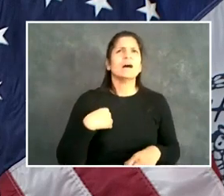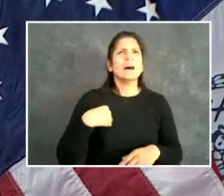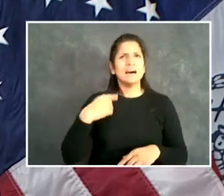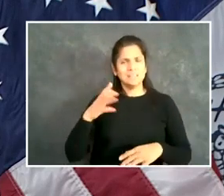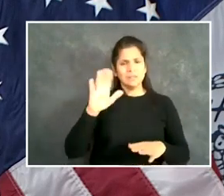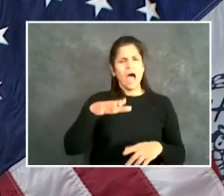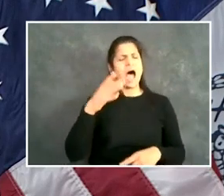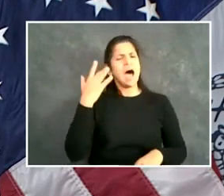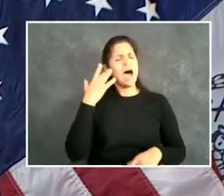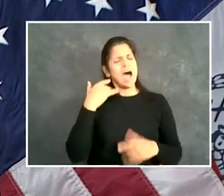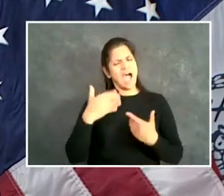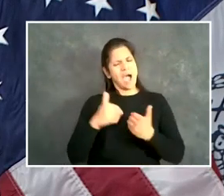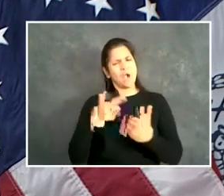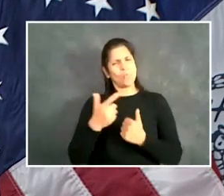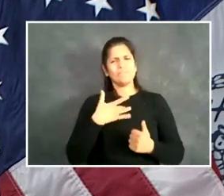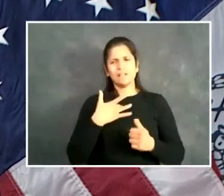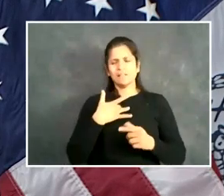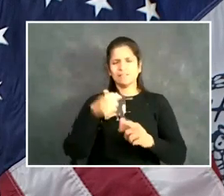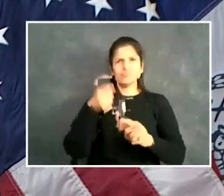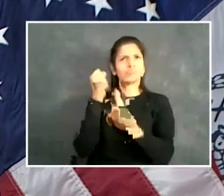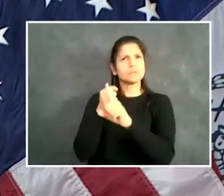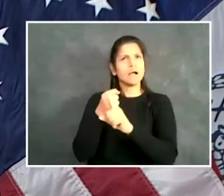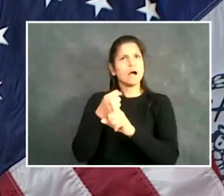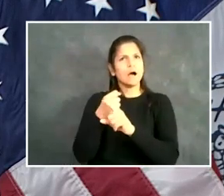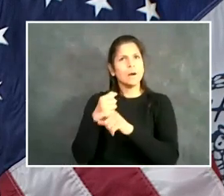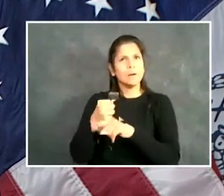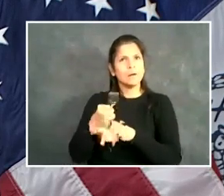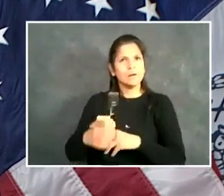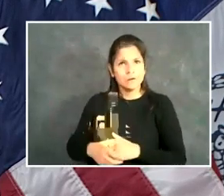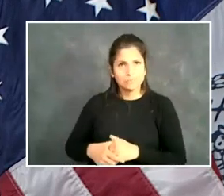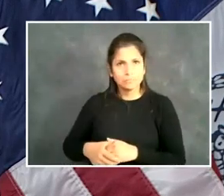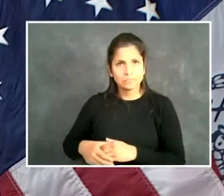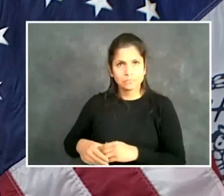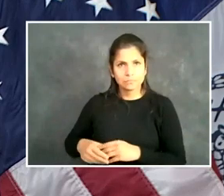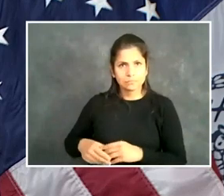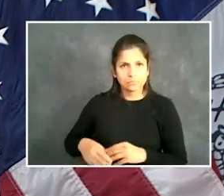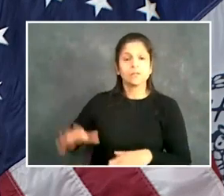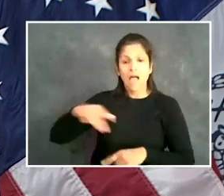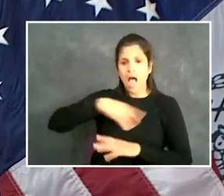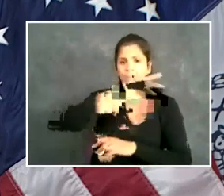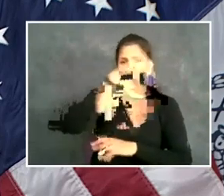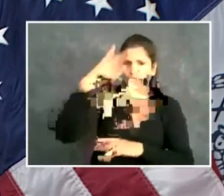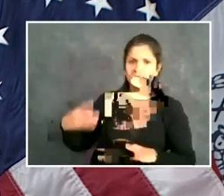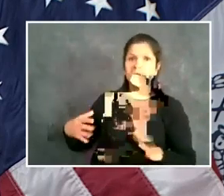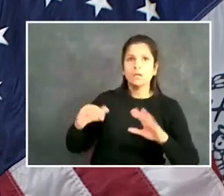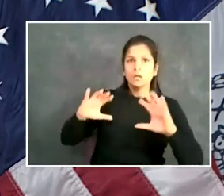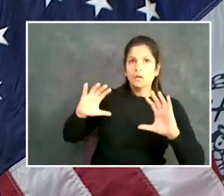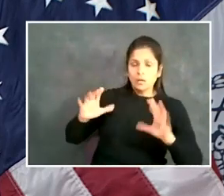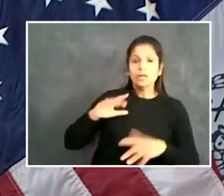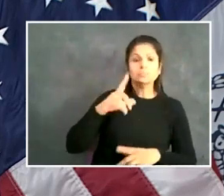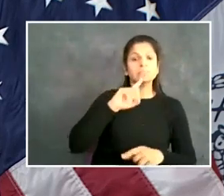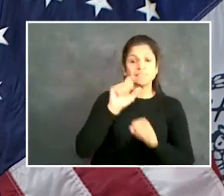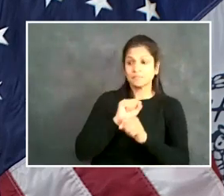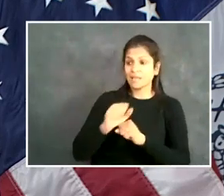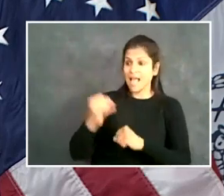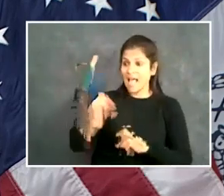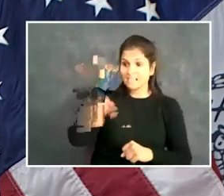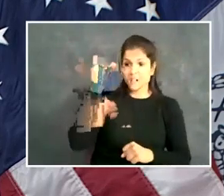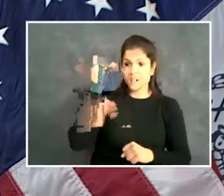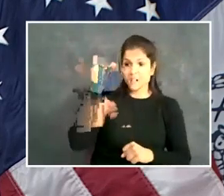BIG BROTHER QUALITY OF SOME OF THESE PROGRAMS. IN FACT, THE DISINCENTIVE TO GET TESTED.